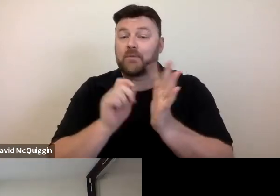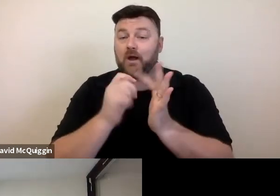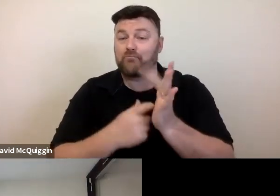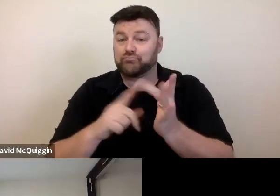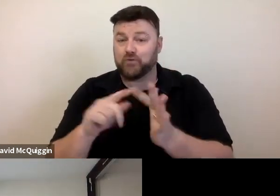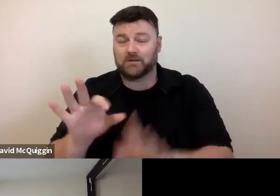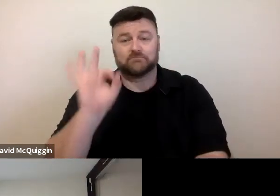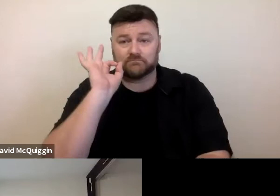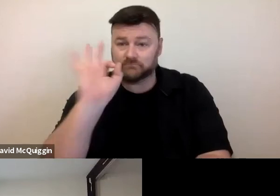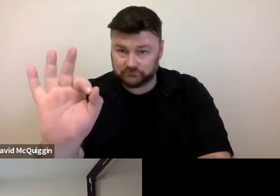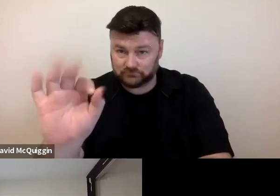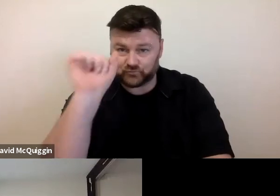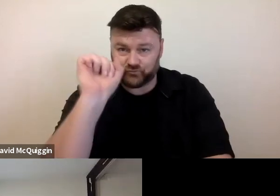With Les